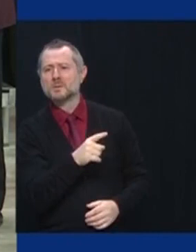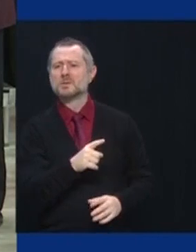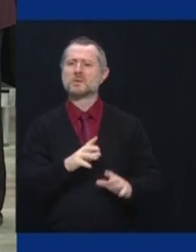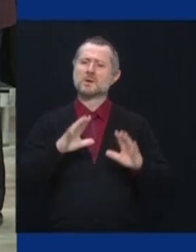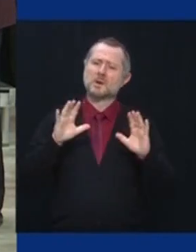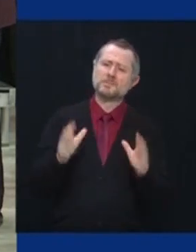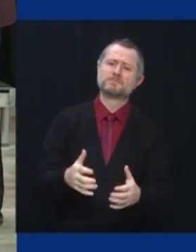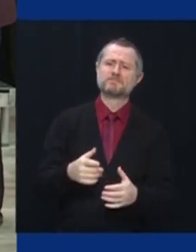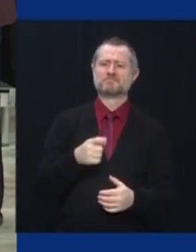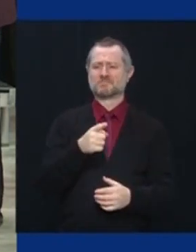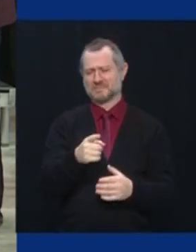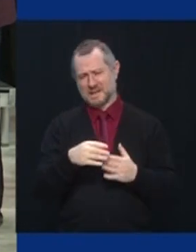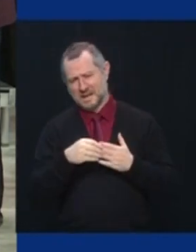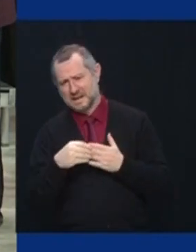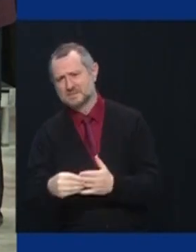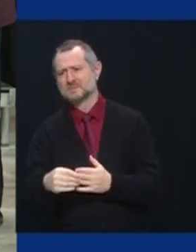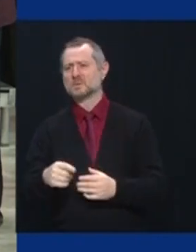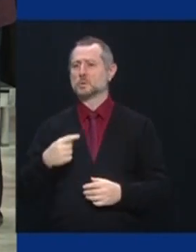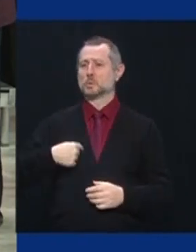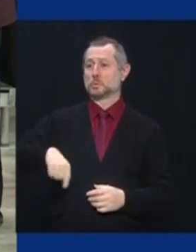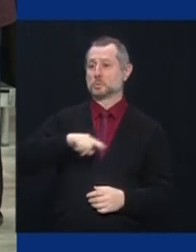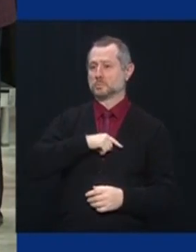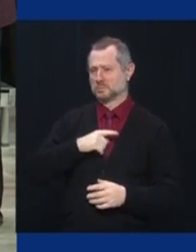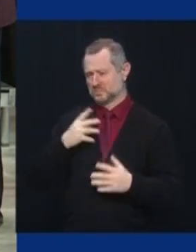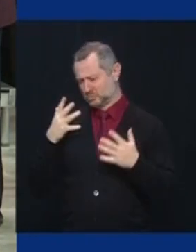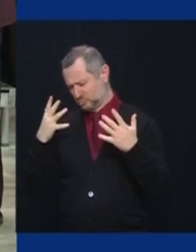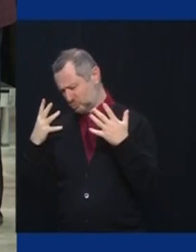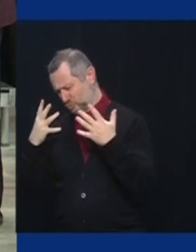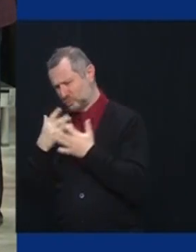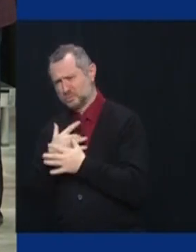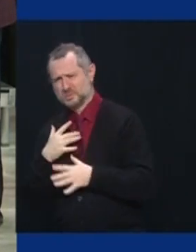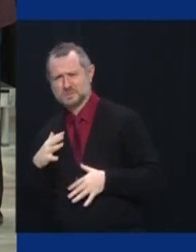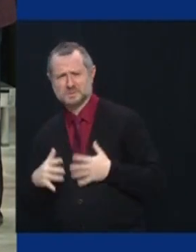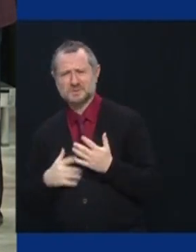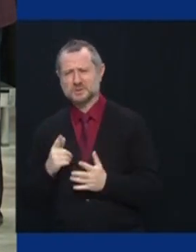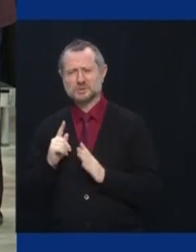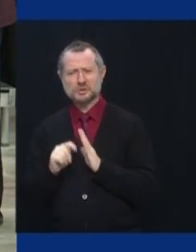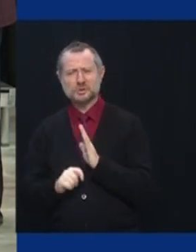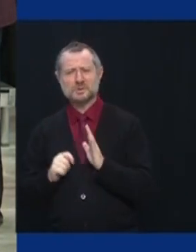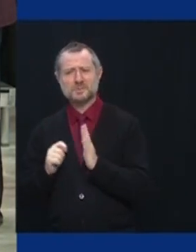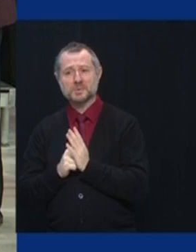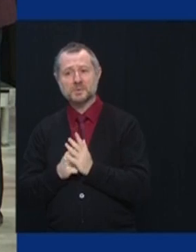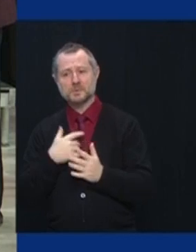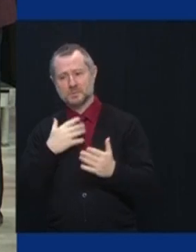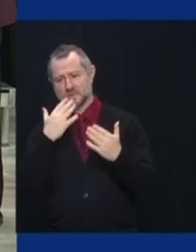PERSONAL, PERSONAL DECISION. AGAIN, WE SAY THANK YOU, GOVERNOR CUOMO AND YOUR TEAM,